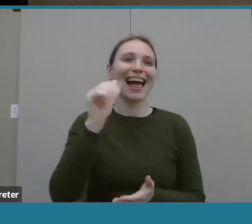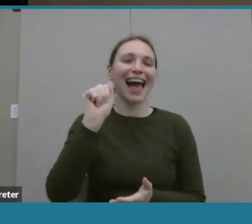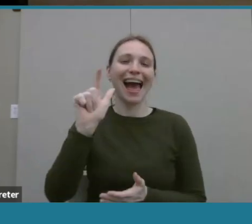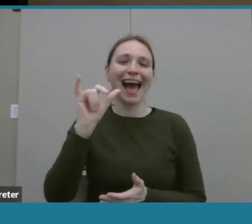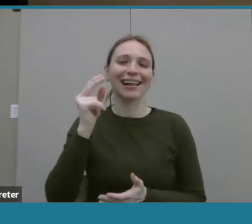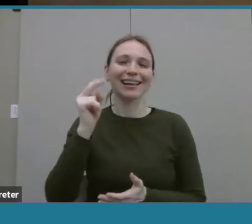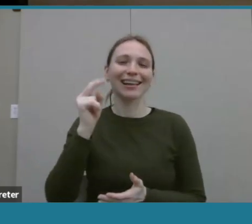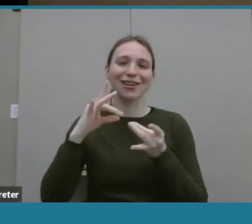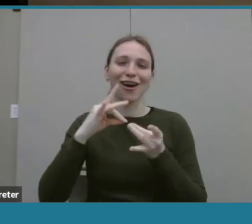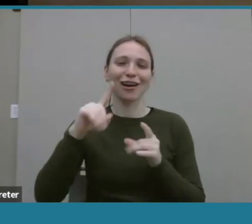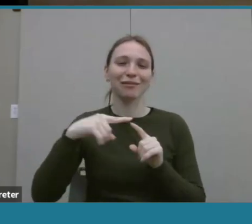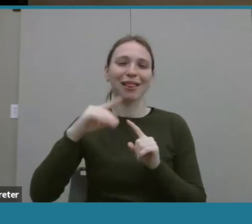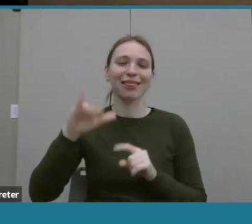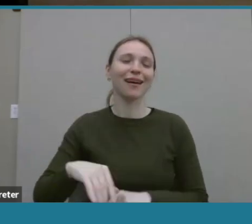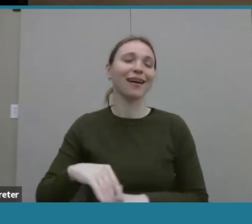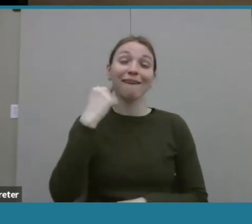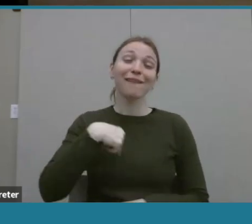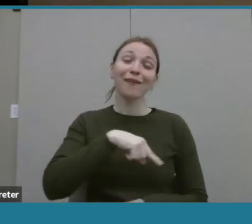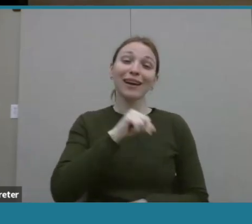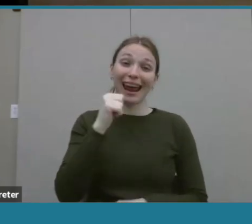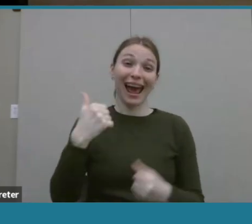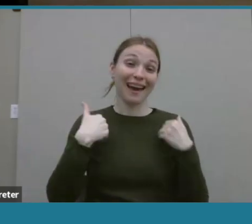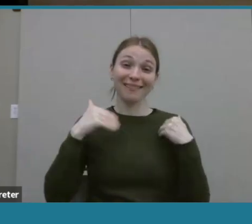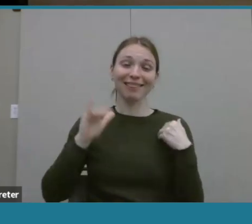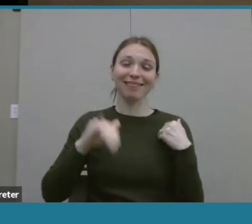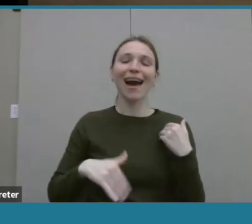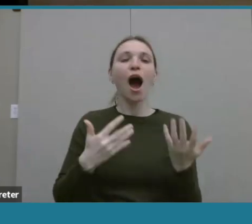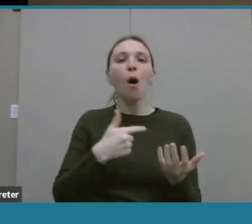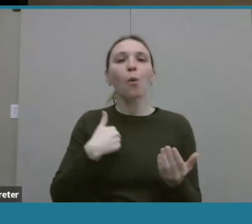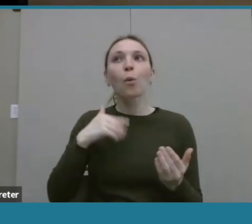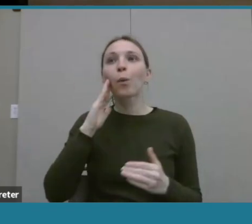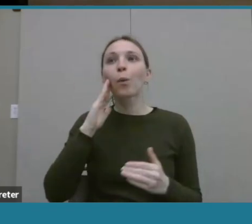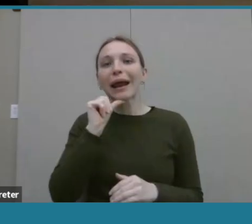And if we didn't have that, we wouldn't have known how to make it better, how to make the sign better.